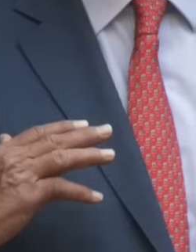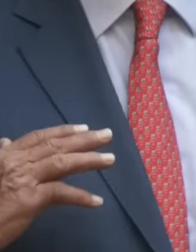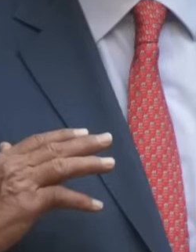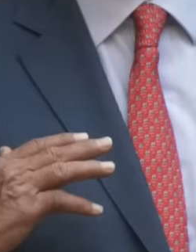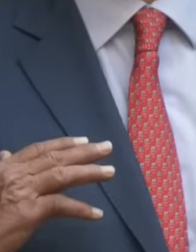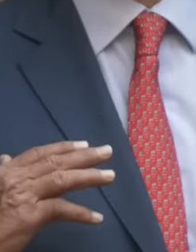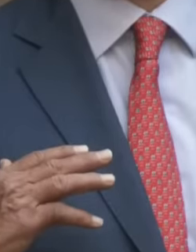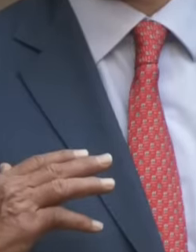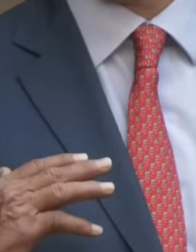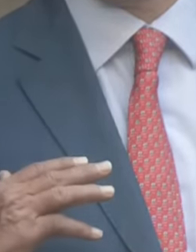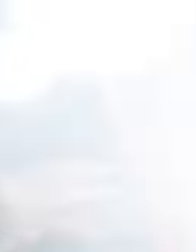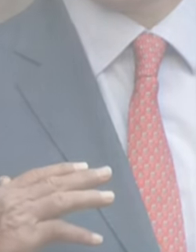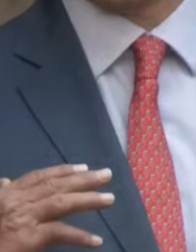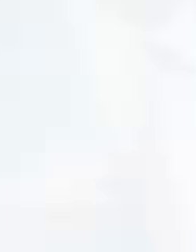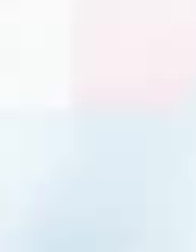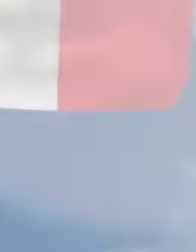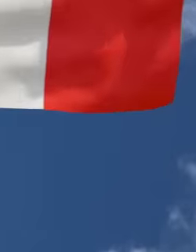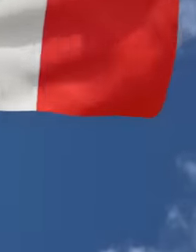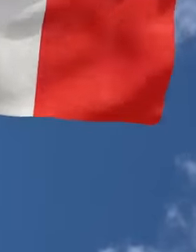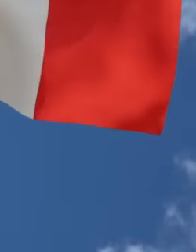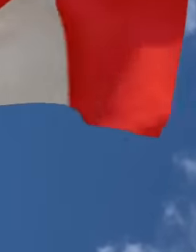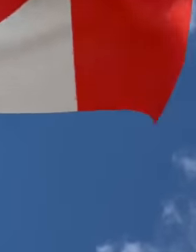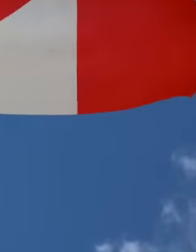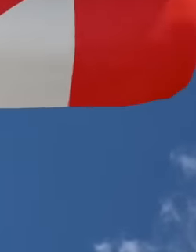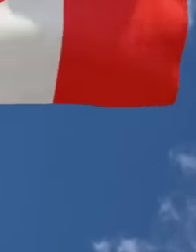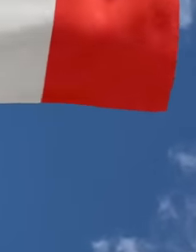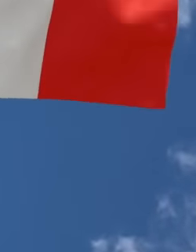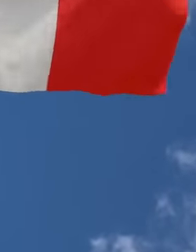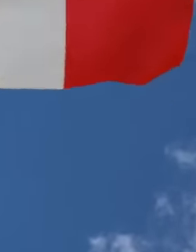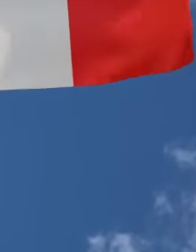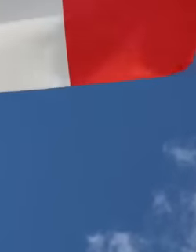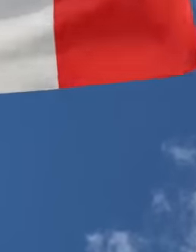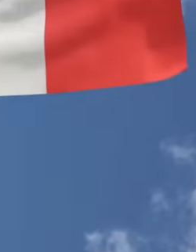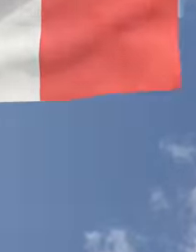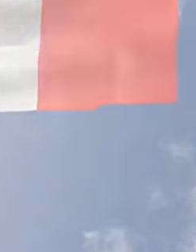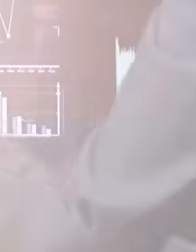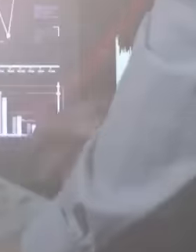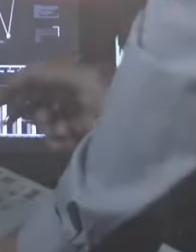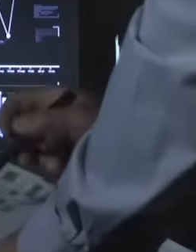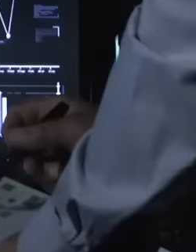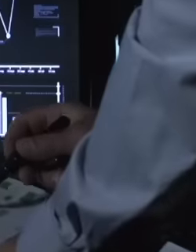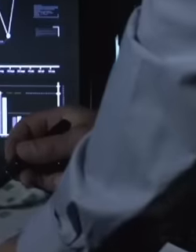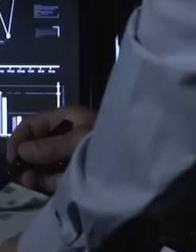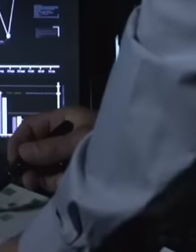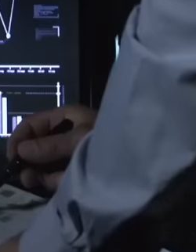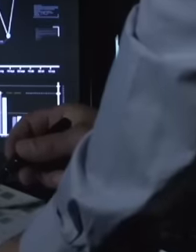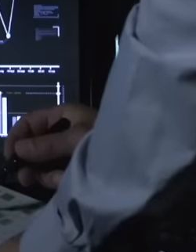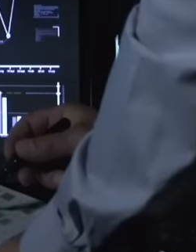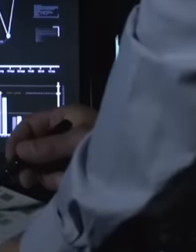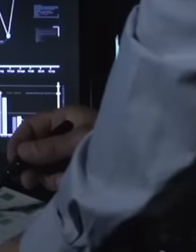Mexican politics since the Canadian ambassador in Mexico conveyed the concern of investors from